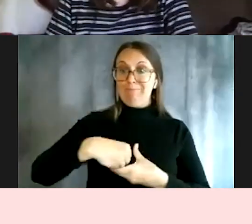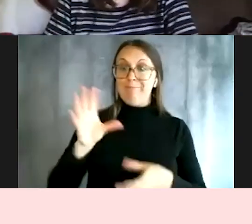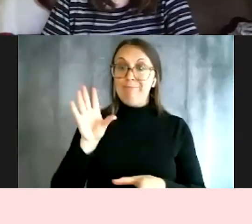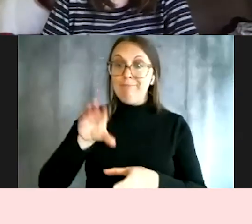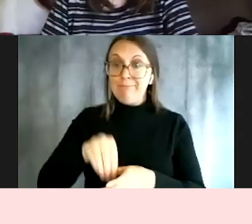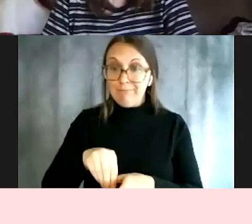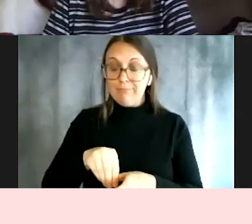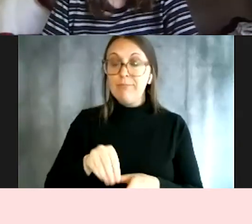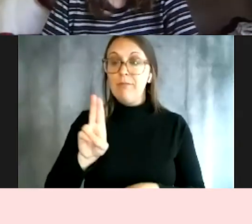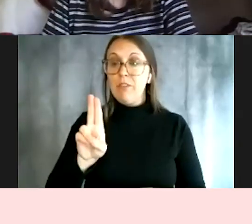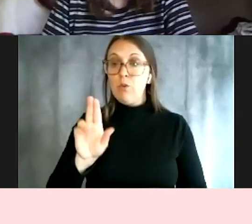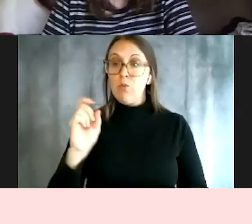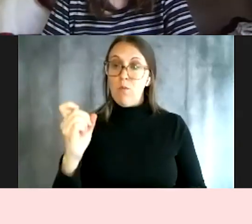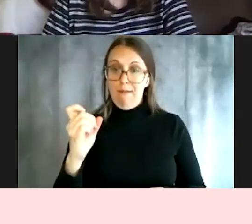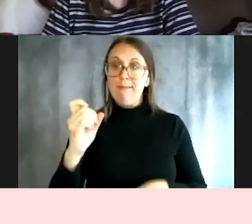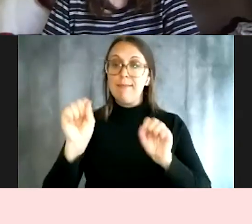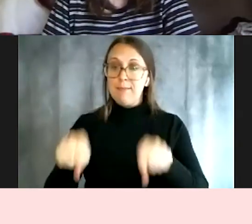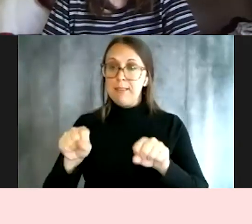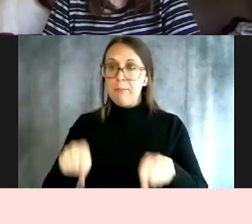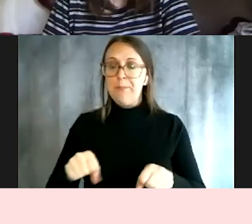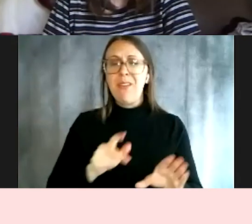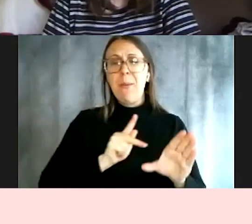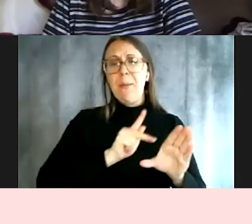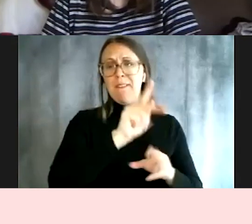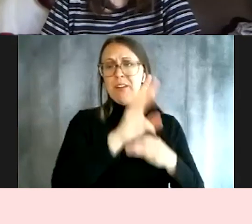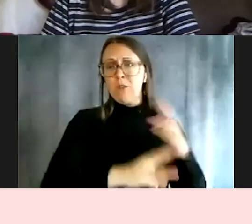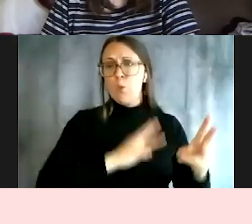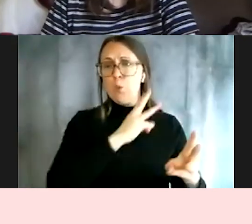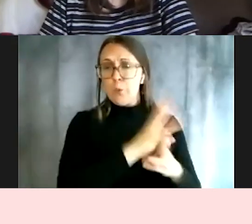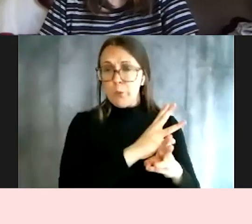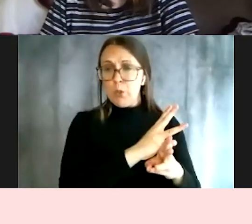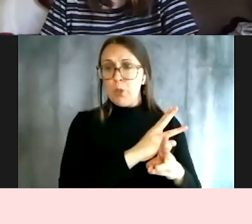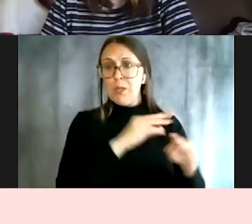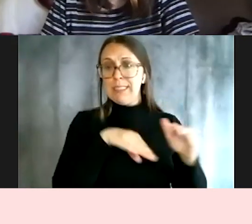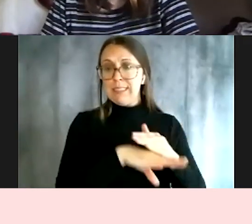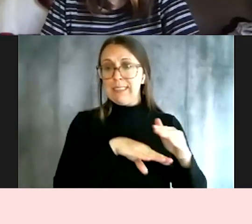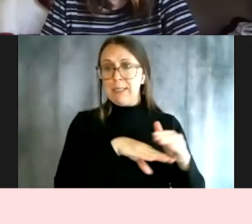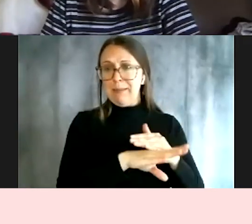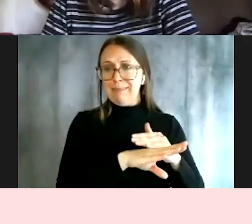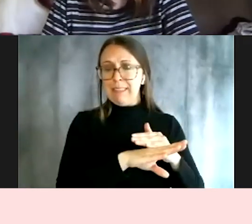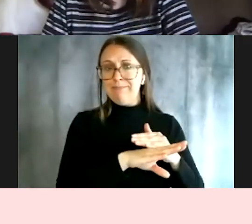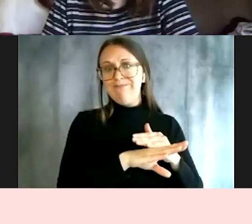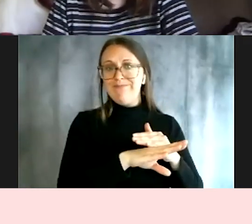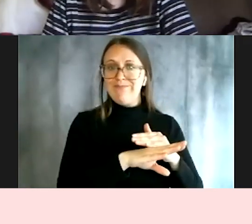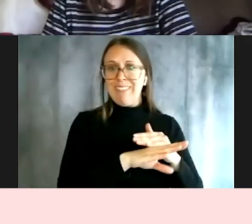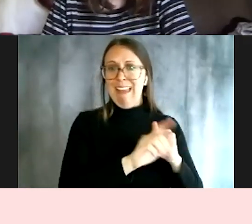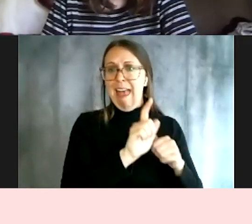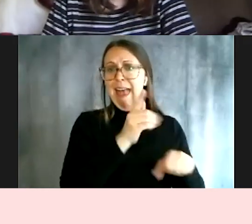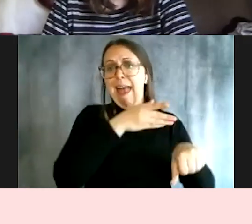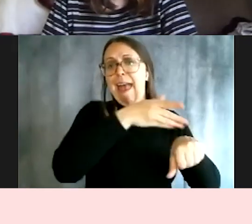in the professional world accessibility is an afterthought, it's popped in at the end